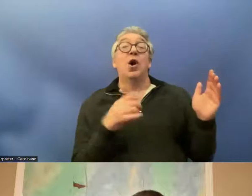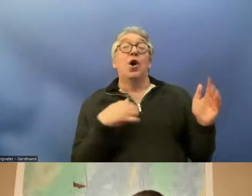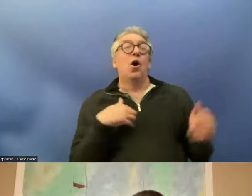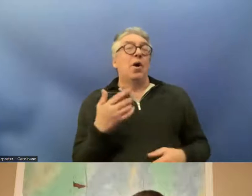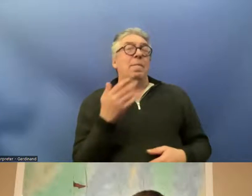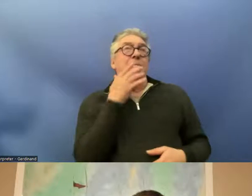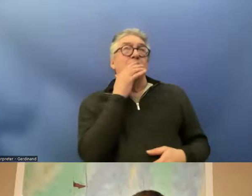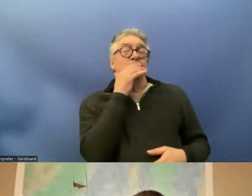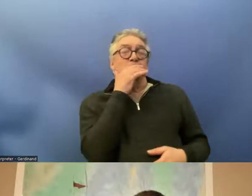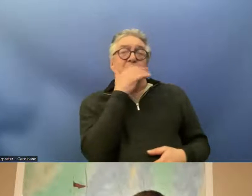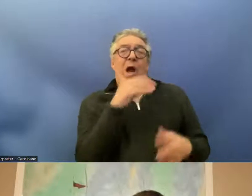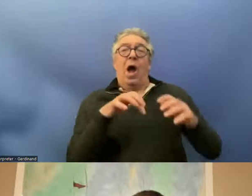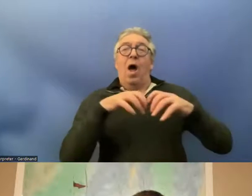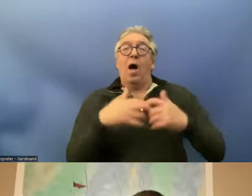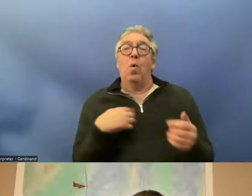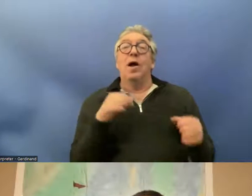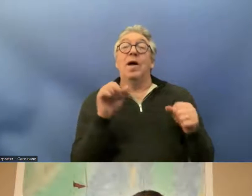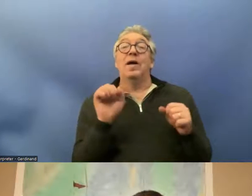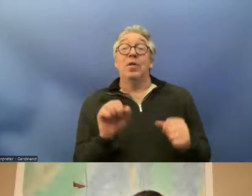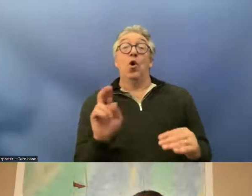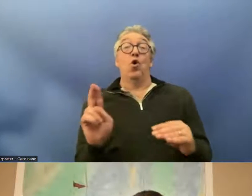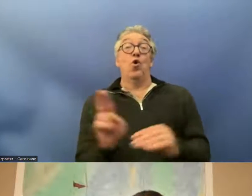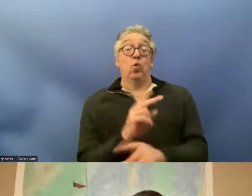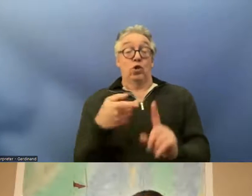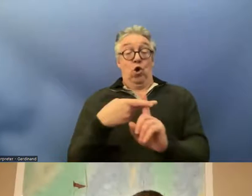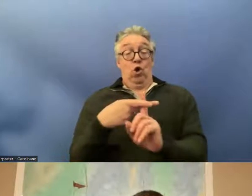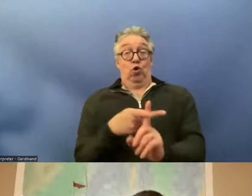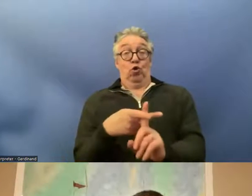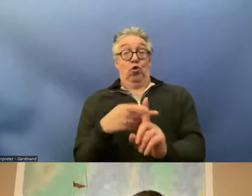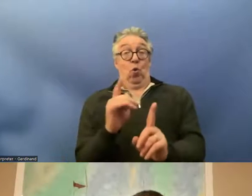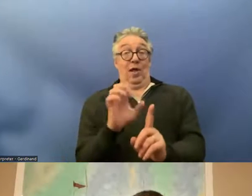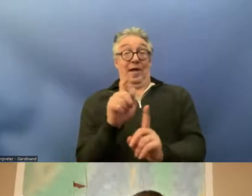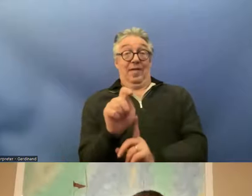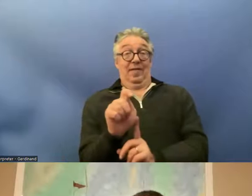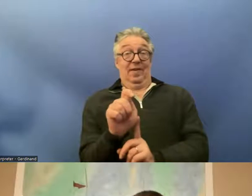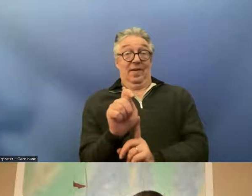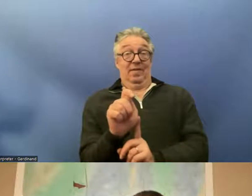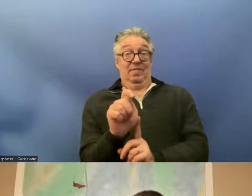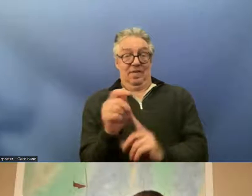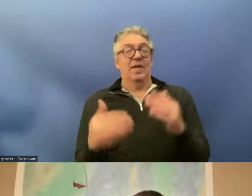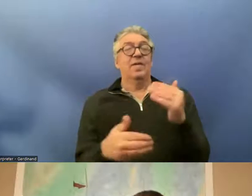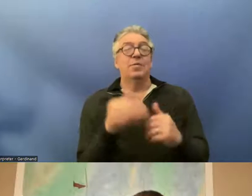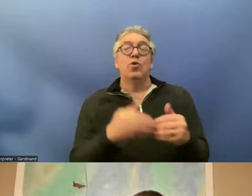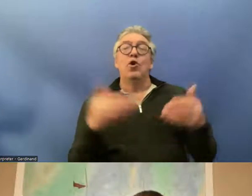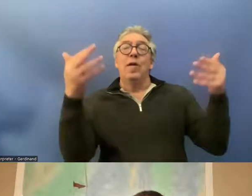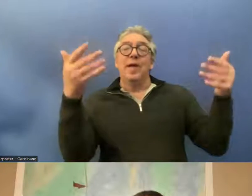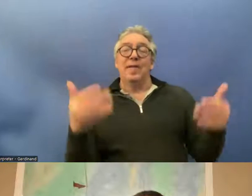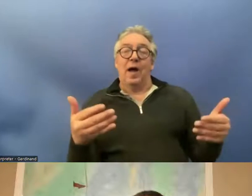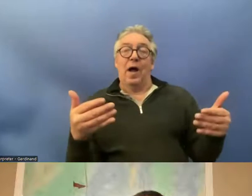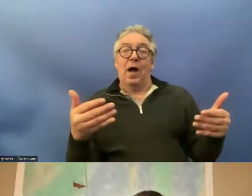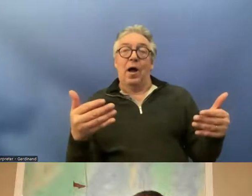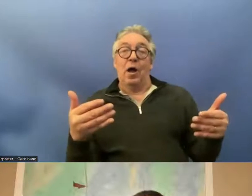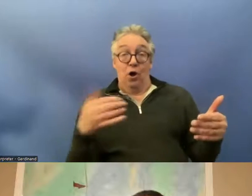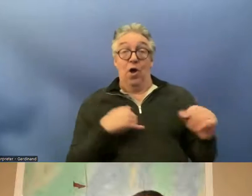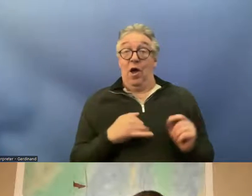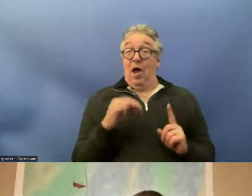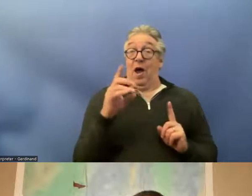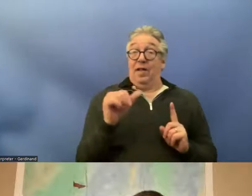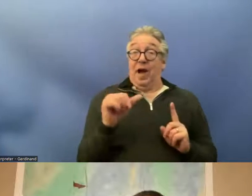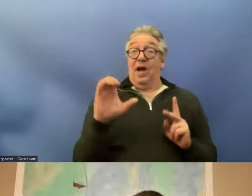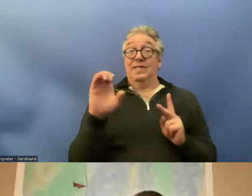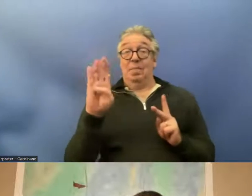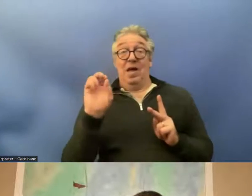About the use of a toolkit on data and disability that was co-produced by IDA, CBM Global and the Stakeholder Group of Persons with Disabilities,